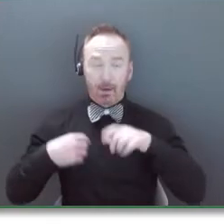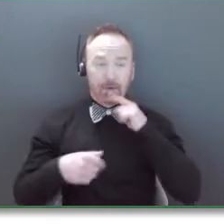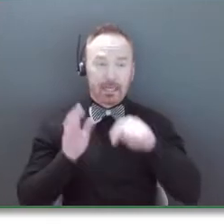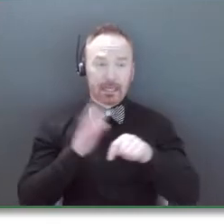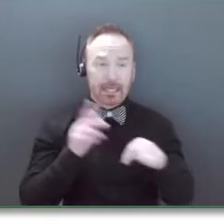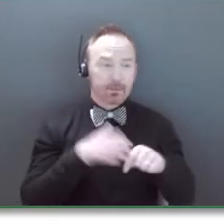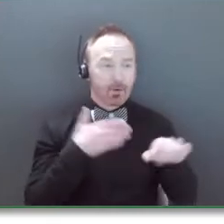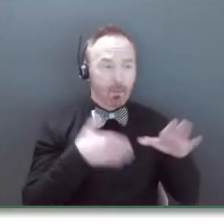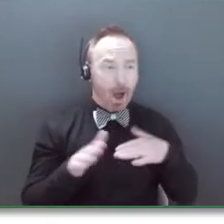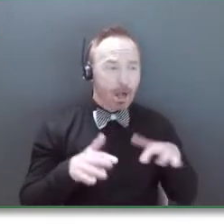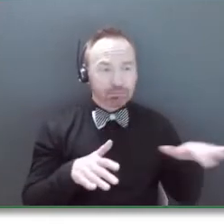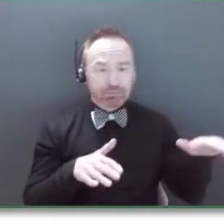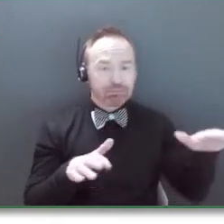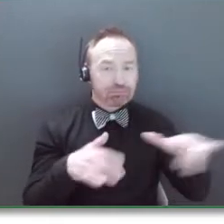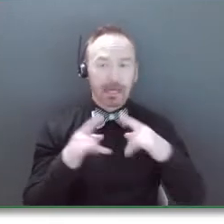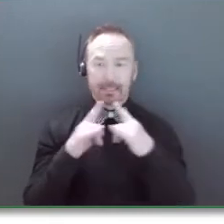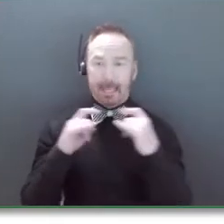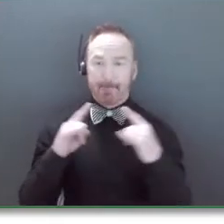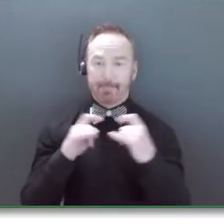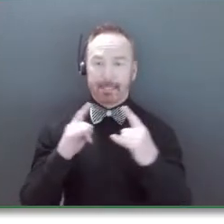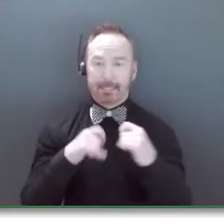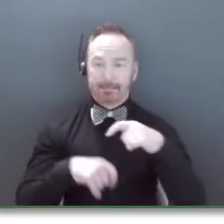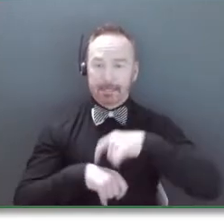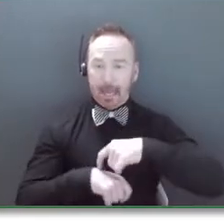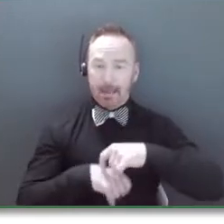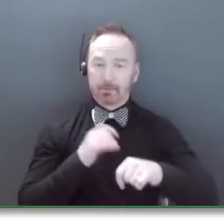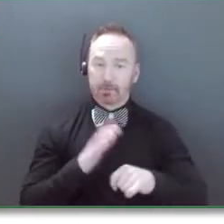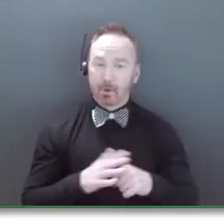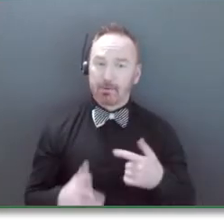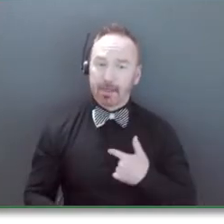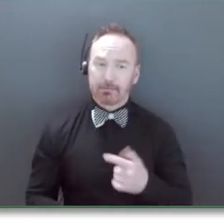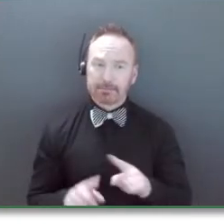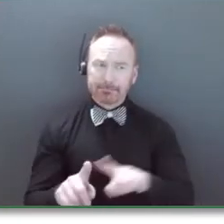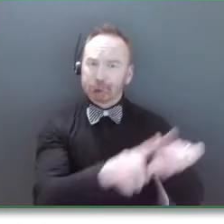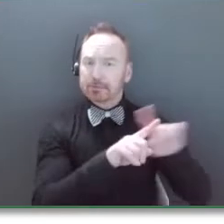all kinds of adventures are possible. Next slide please.